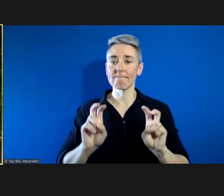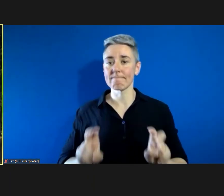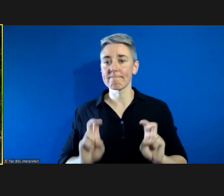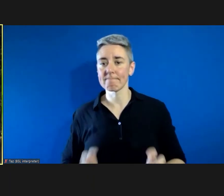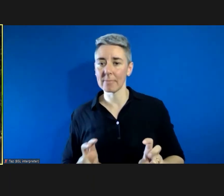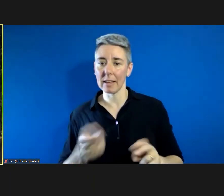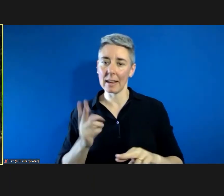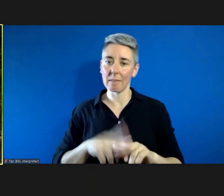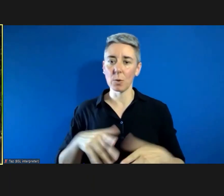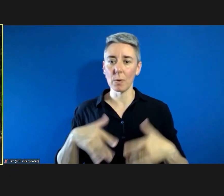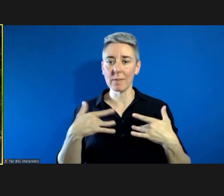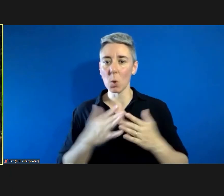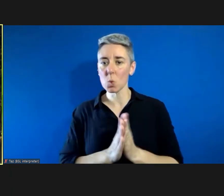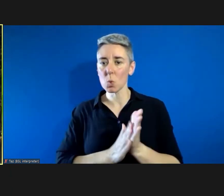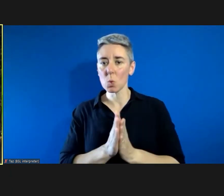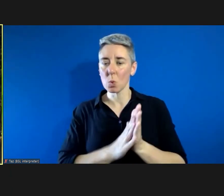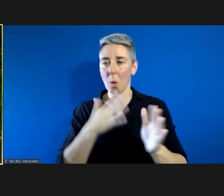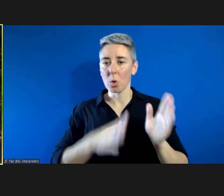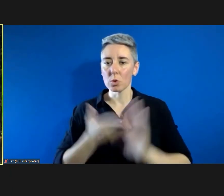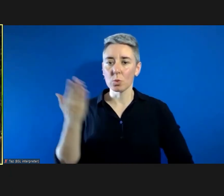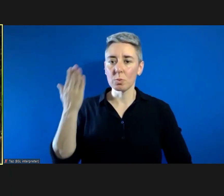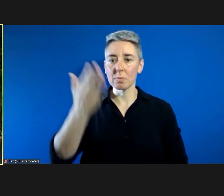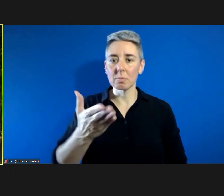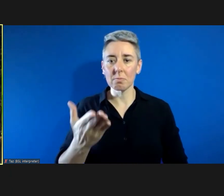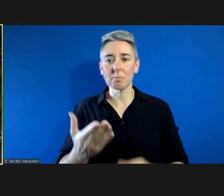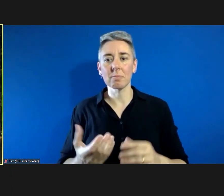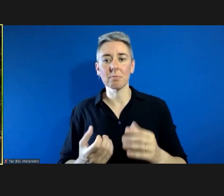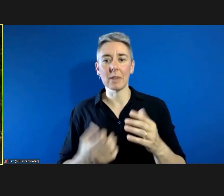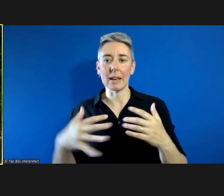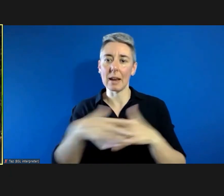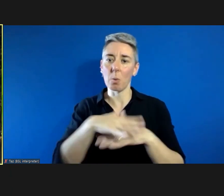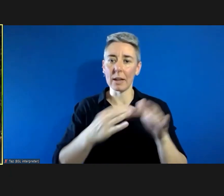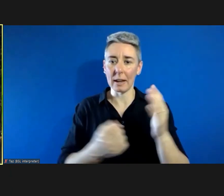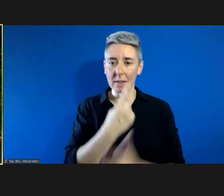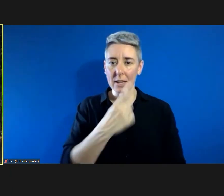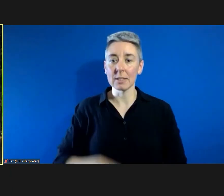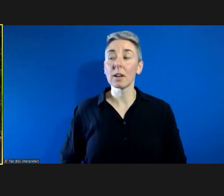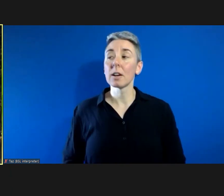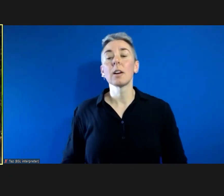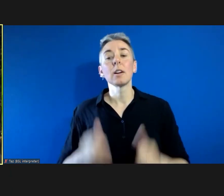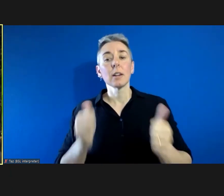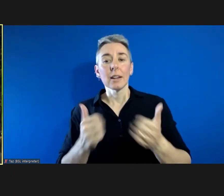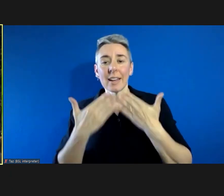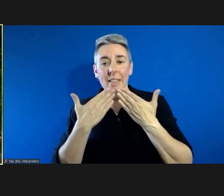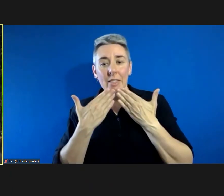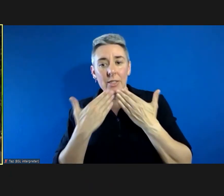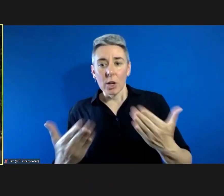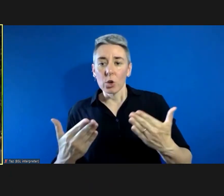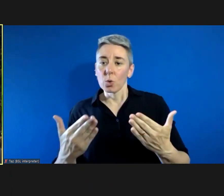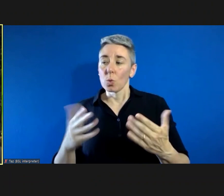if you think you would like to attend. And thank you very much to all our presenters.